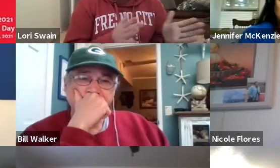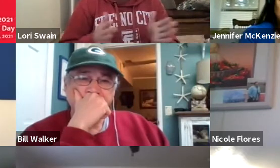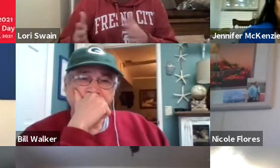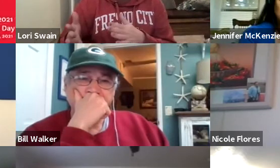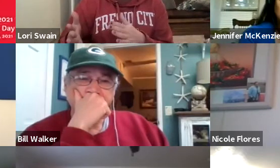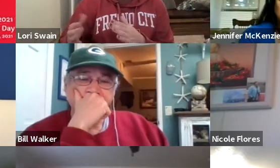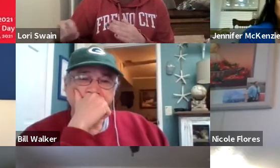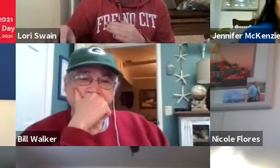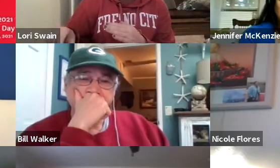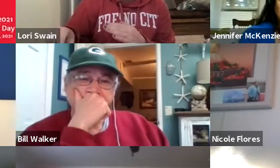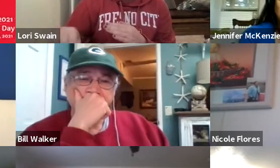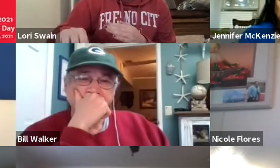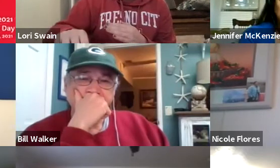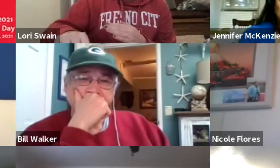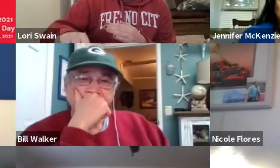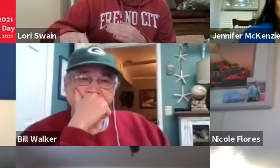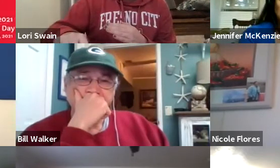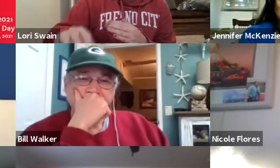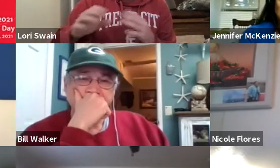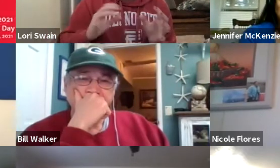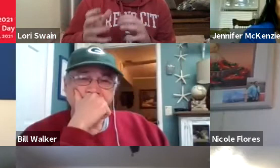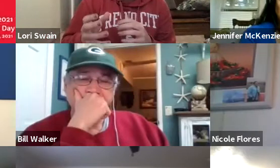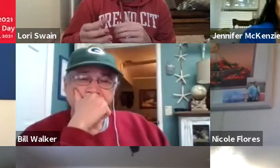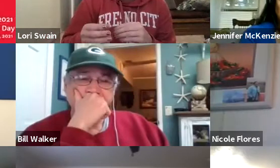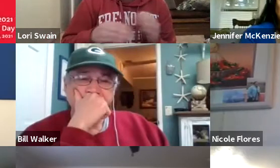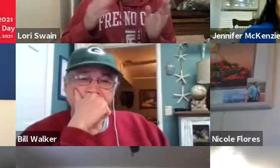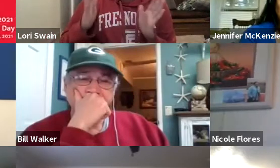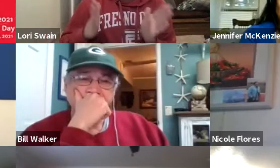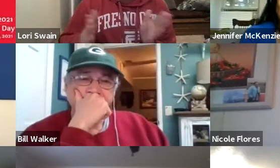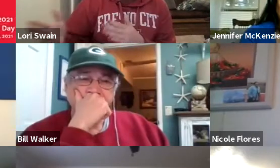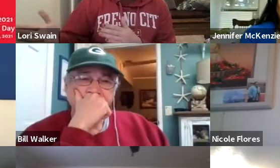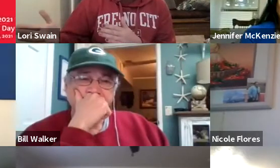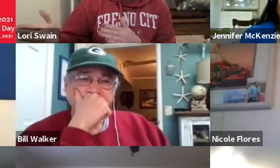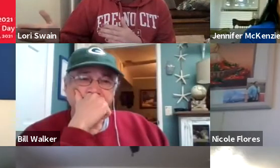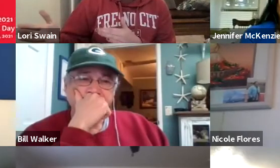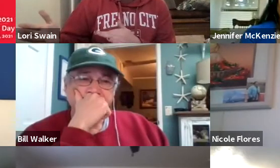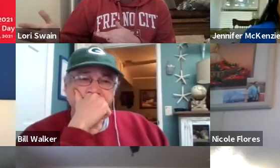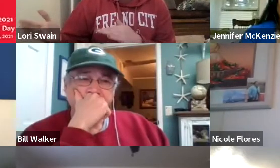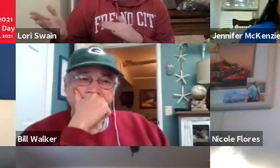so that we can really help the student be, you know, fit their schedule. If they want to take all evening classes they can if they